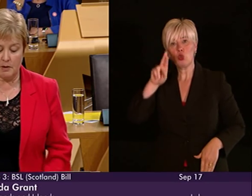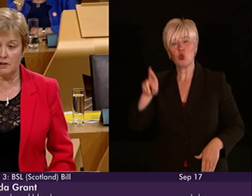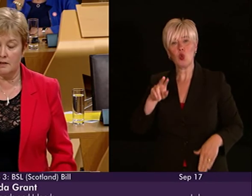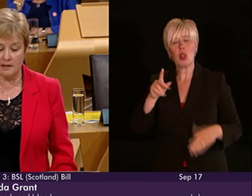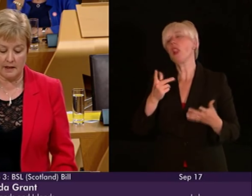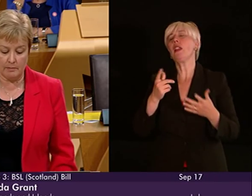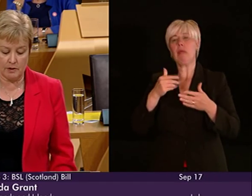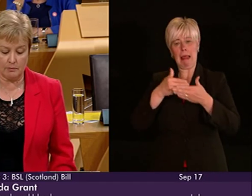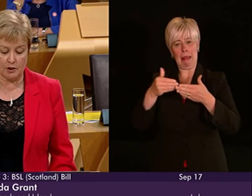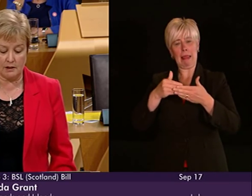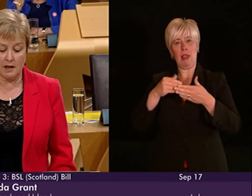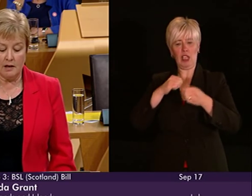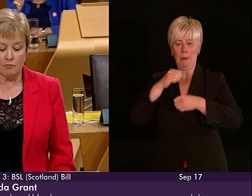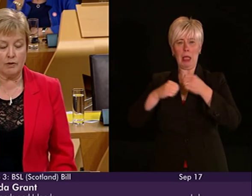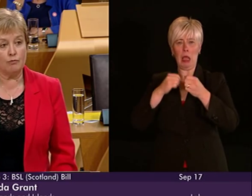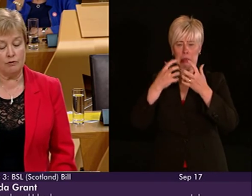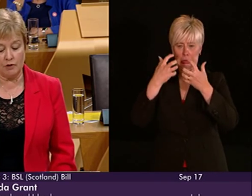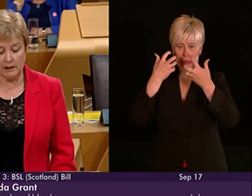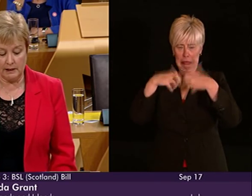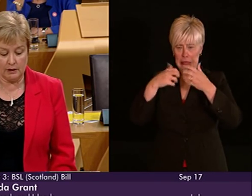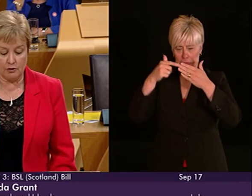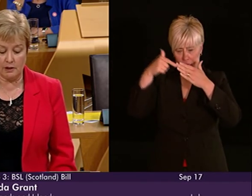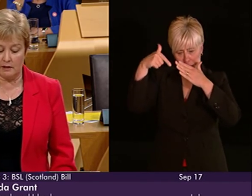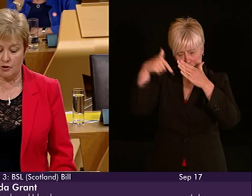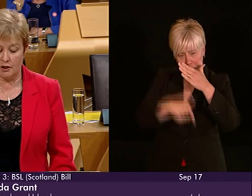especially in science, technology, engineering and mathematics, where we need to encourage